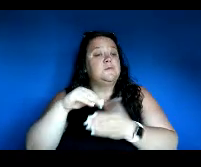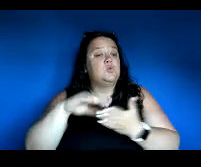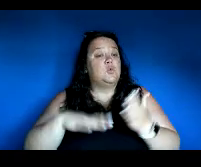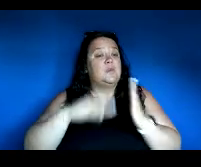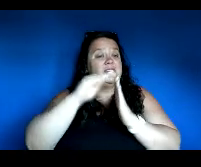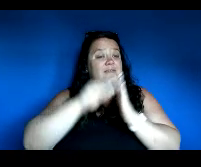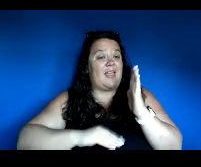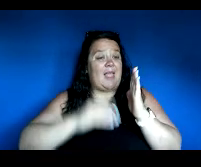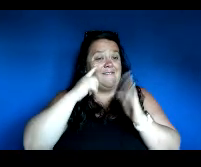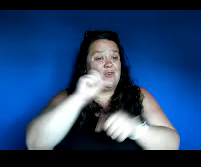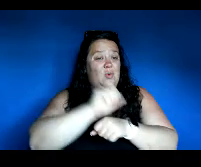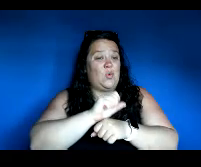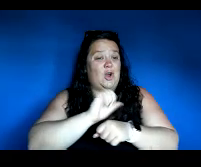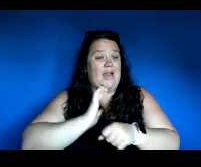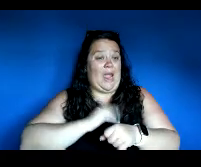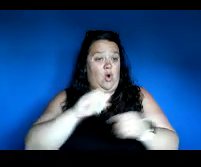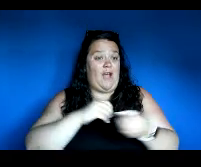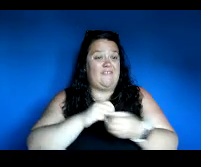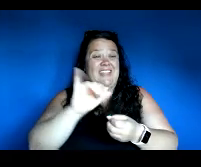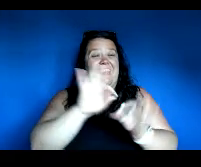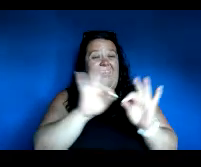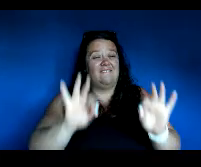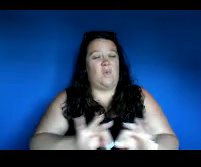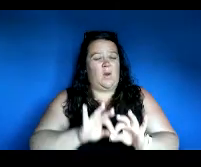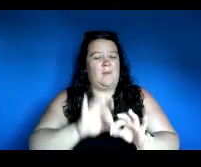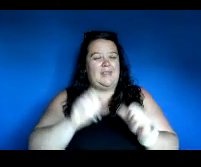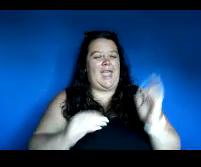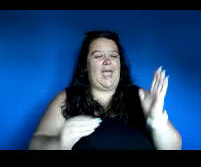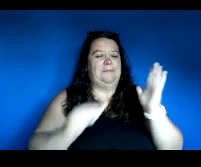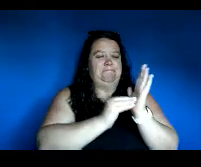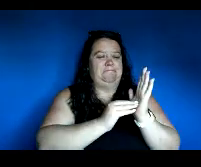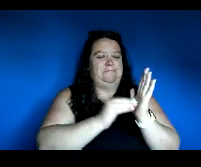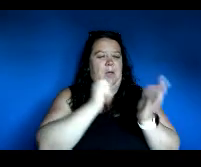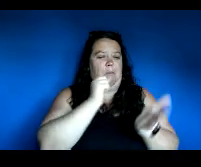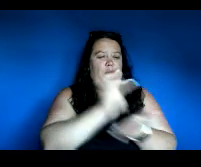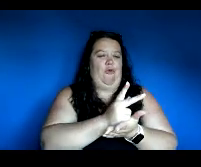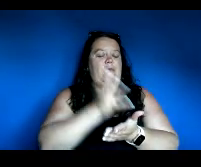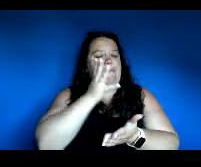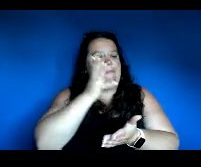And on that form, they're able to supply us with information about who do they feel comfortable